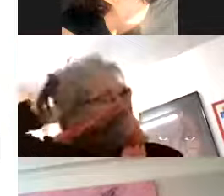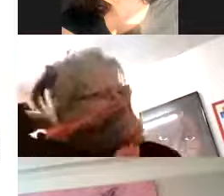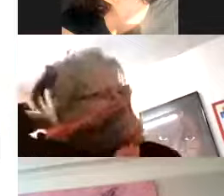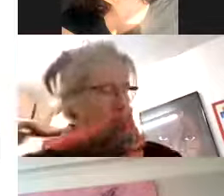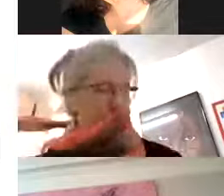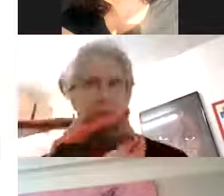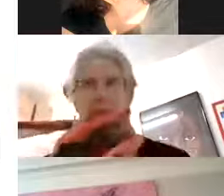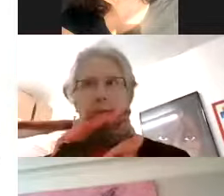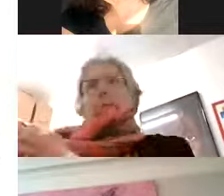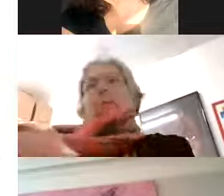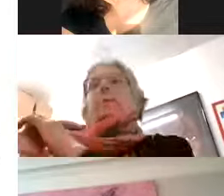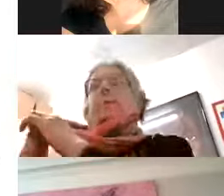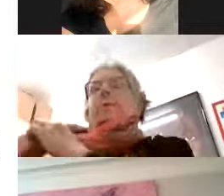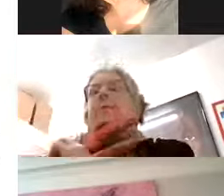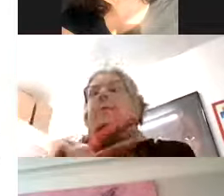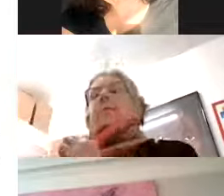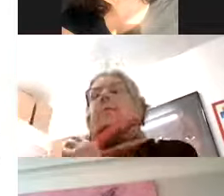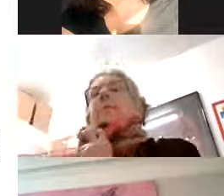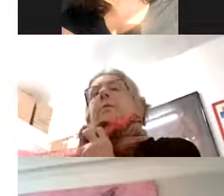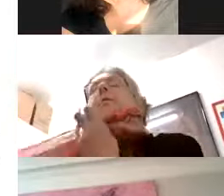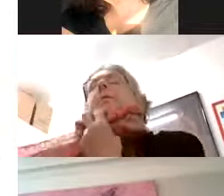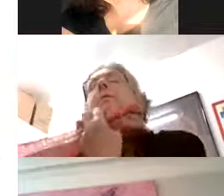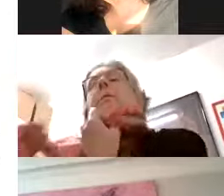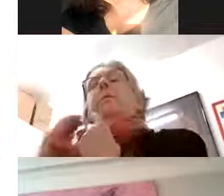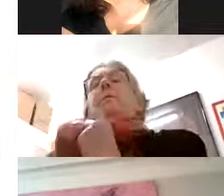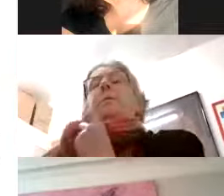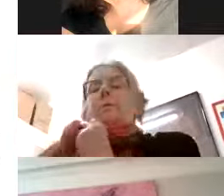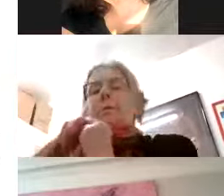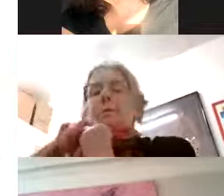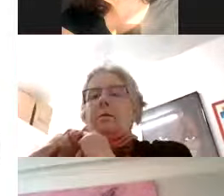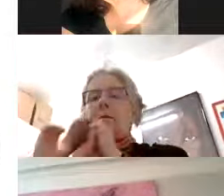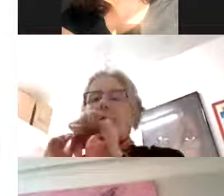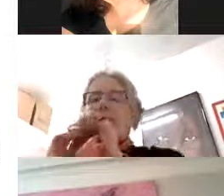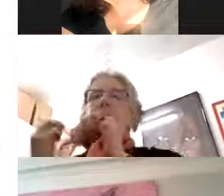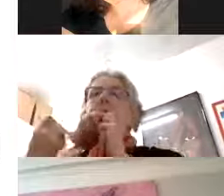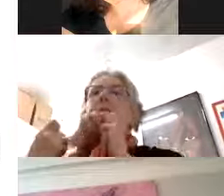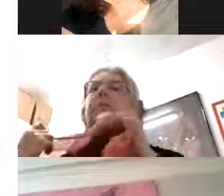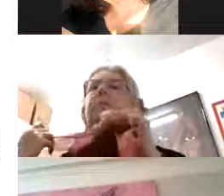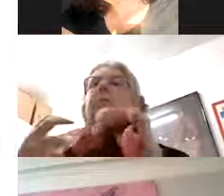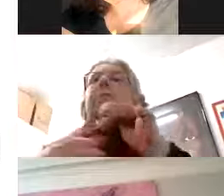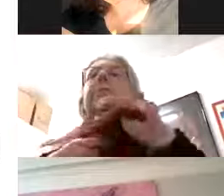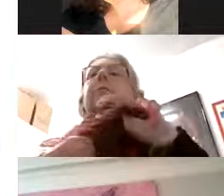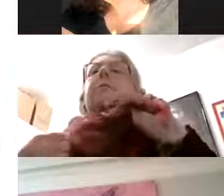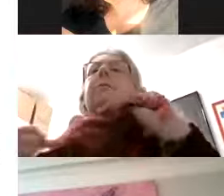so some of those would have had to be think quite left field to think how they could be part of this